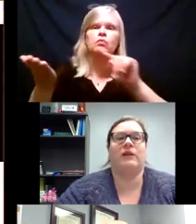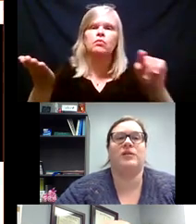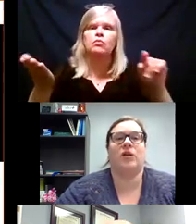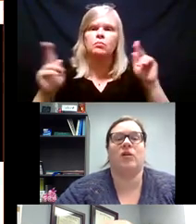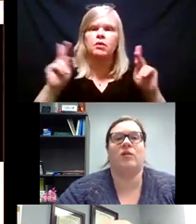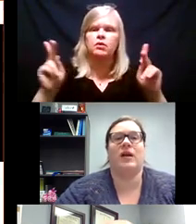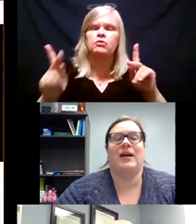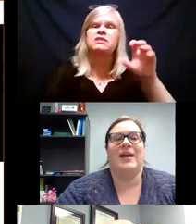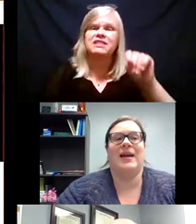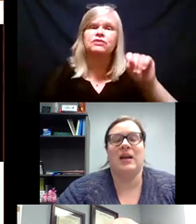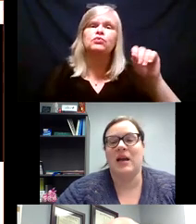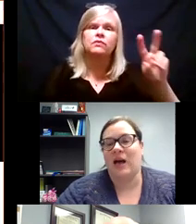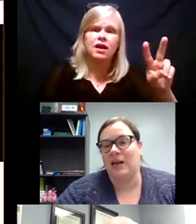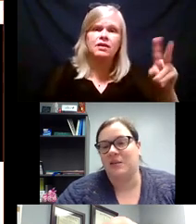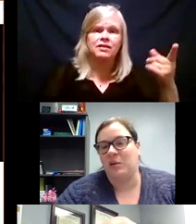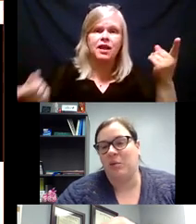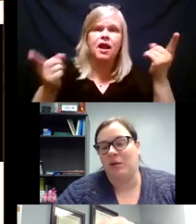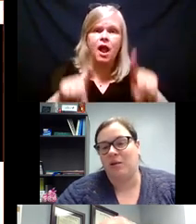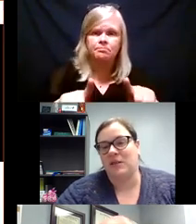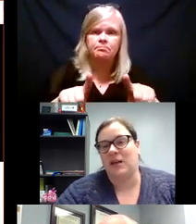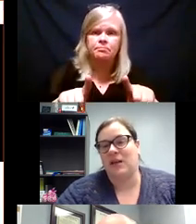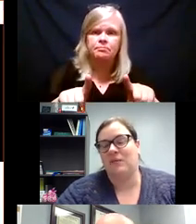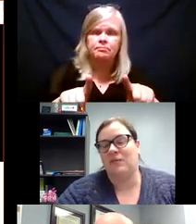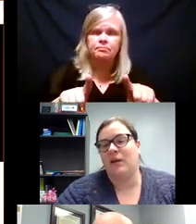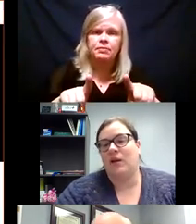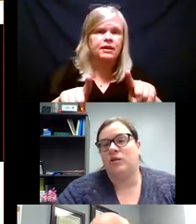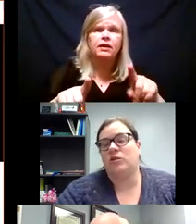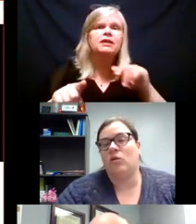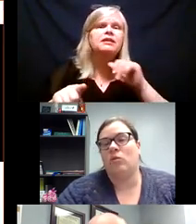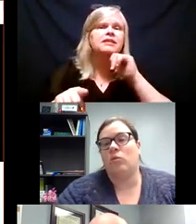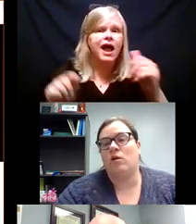VIOLENCE OCCURRED IN A NONINTIMATE PARTNER SETTING.